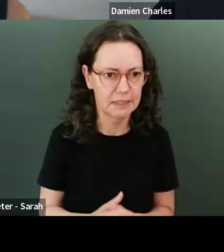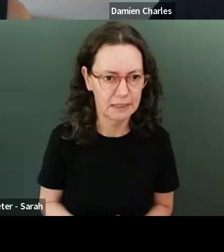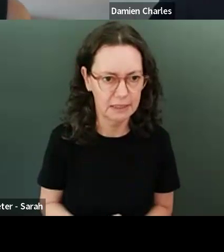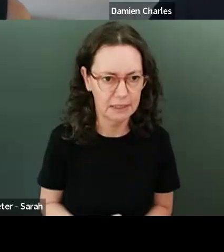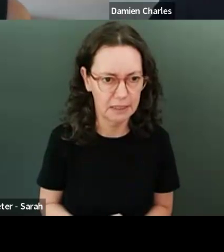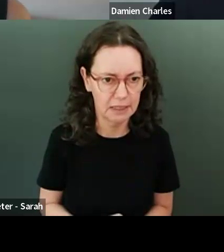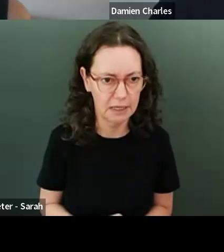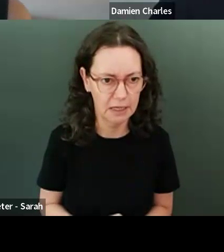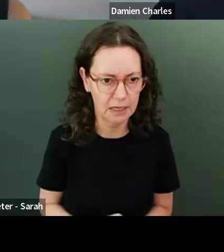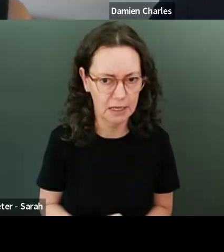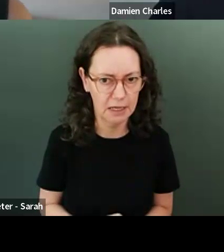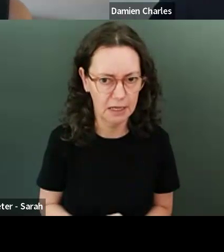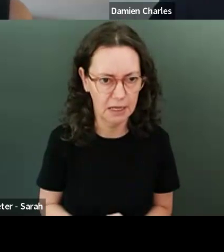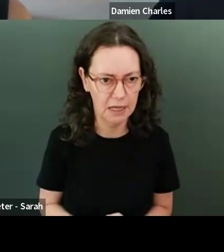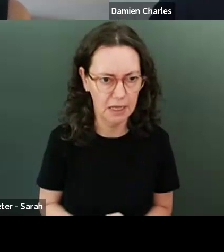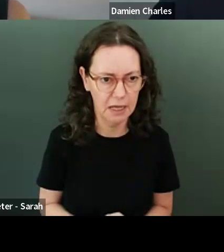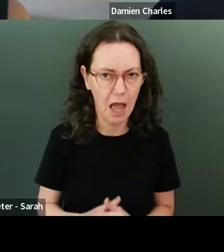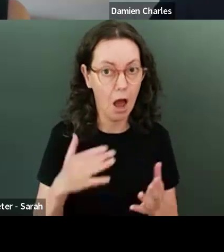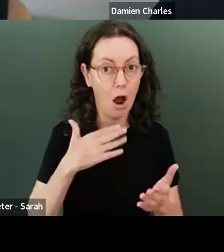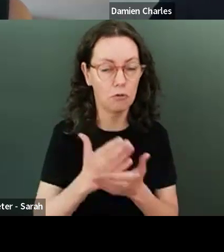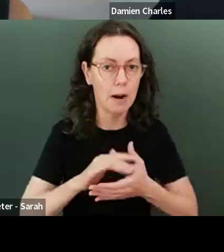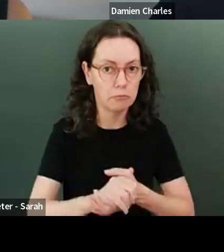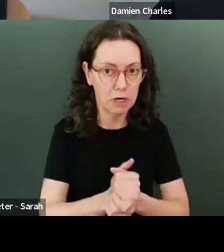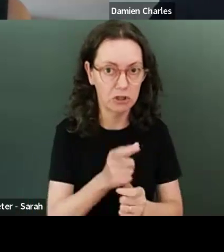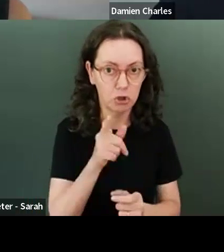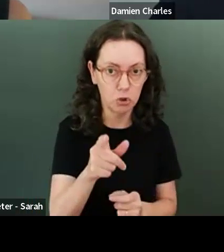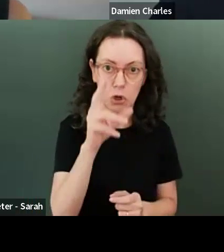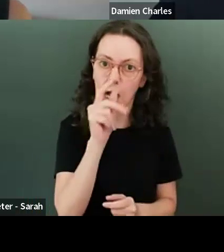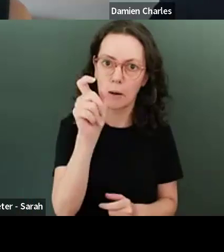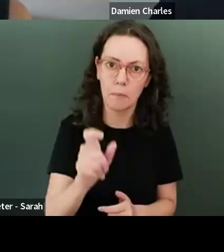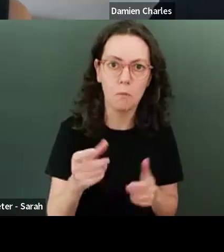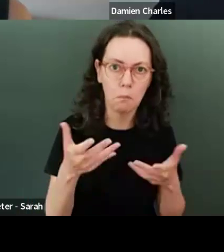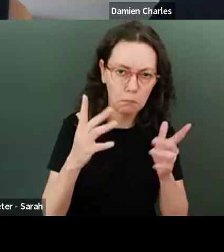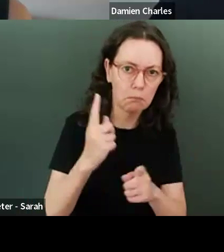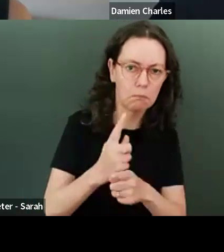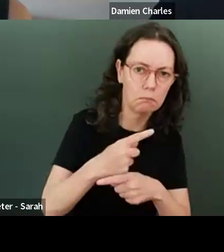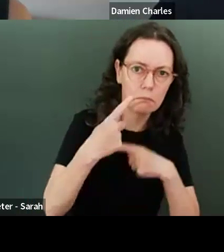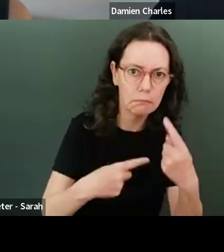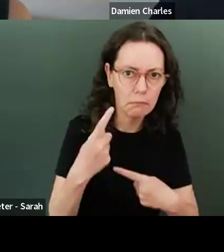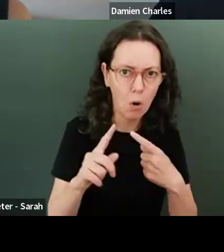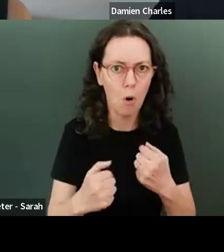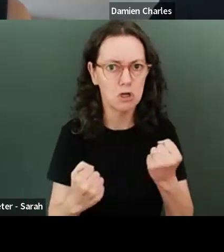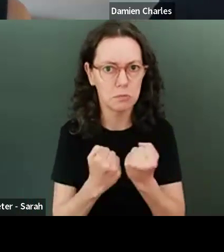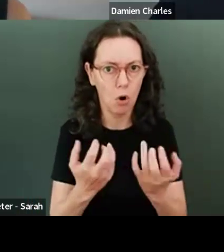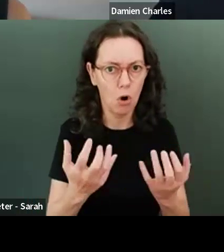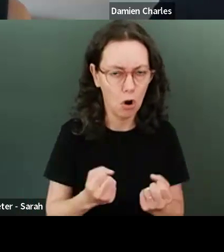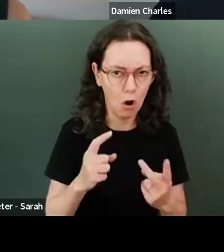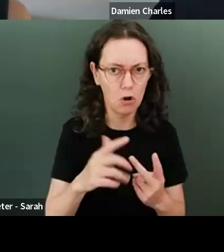directly from yourself as a young person and the supports that you been